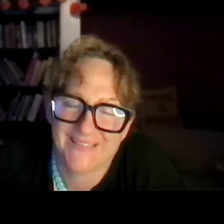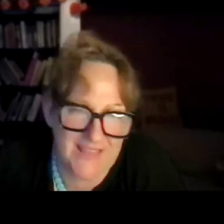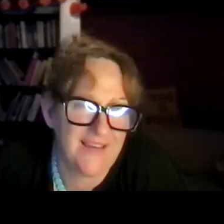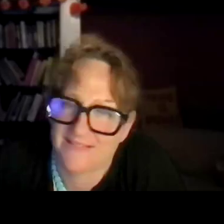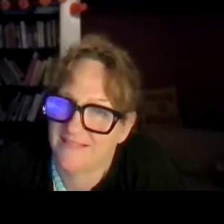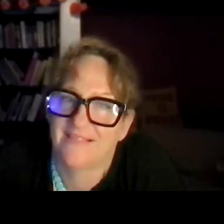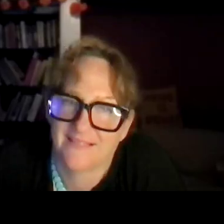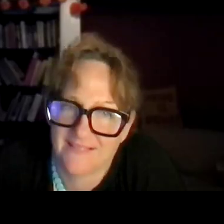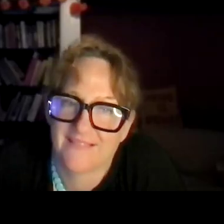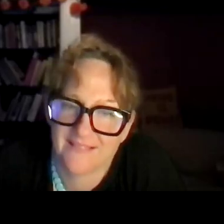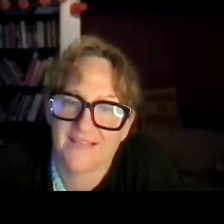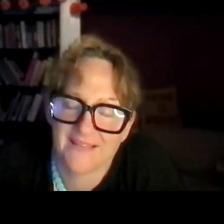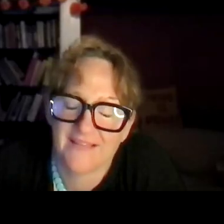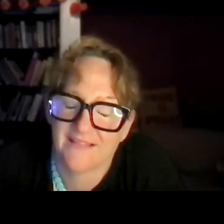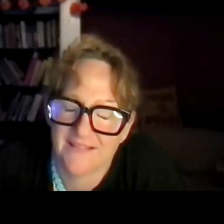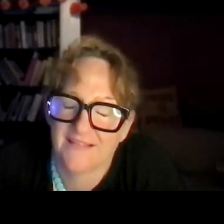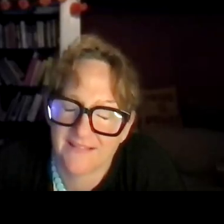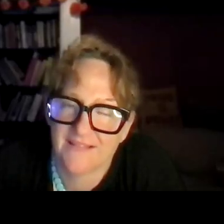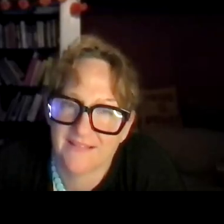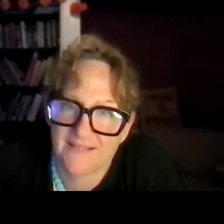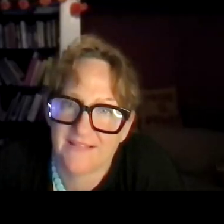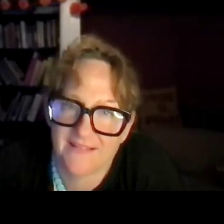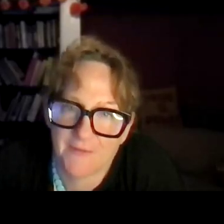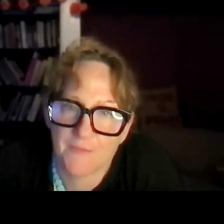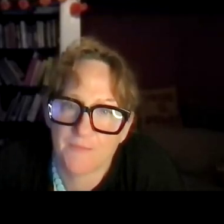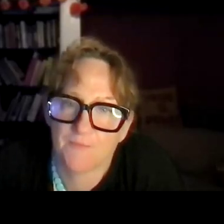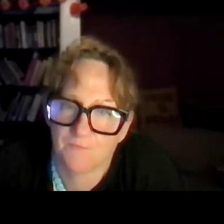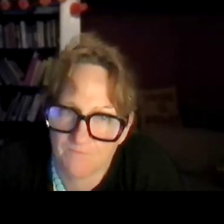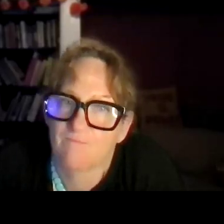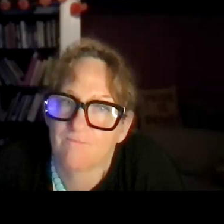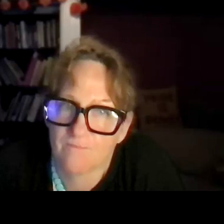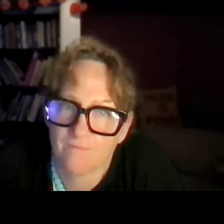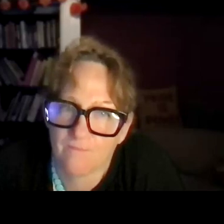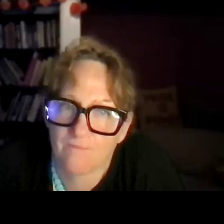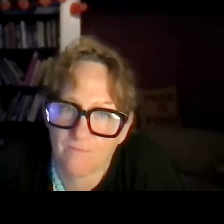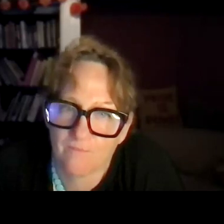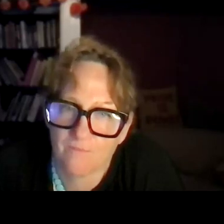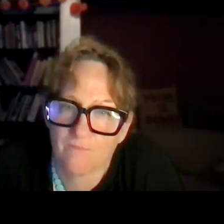iPhone: that that are in implementing artificial intelligence.